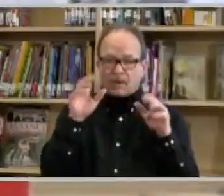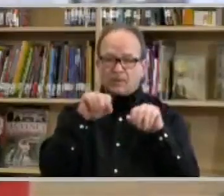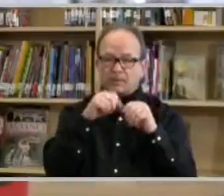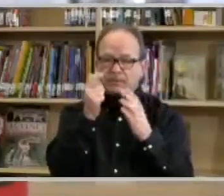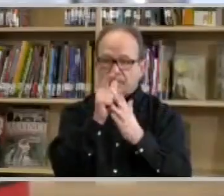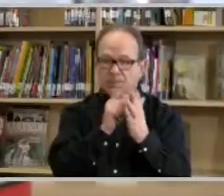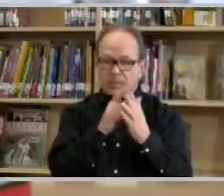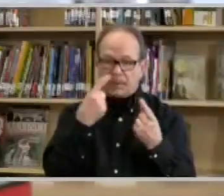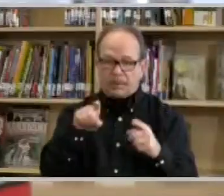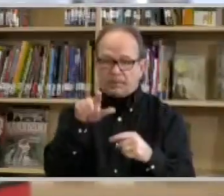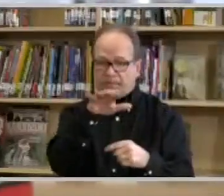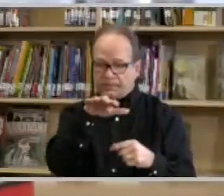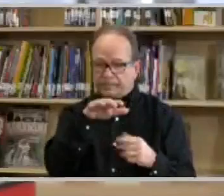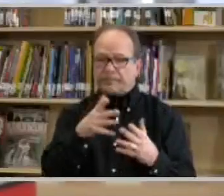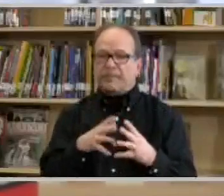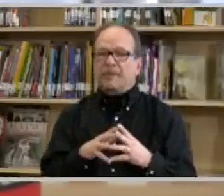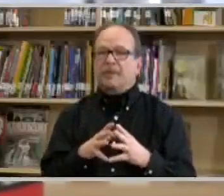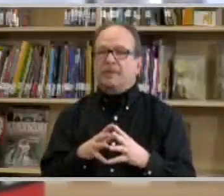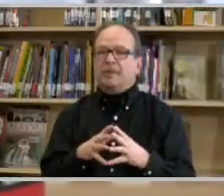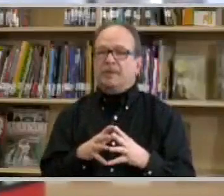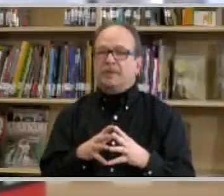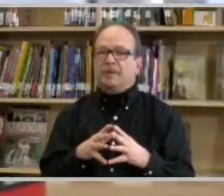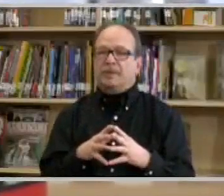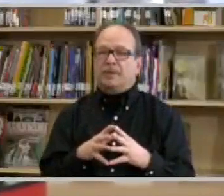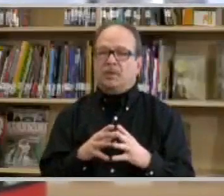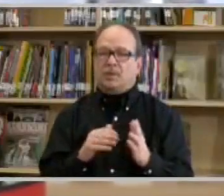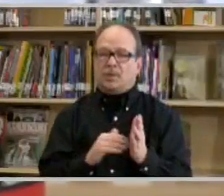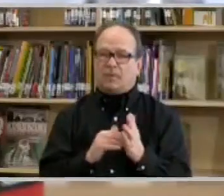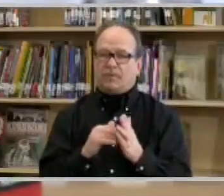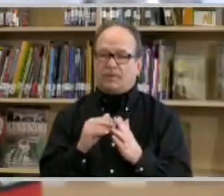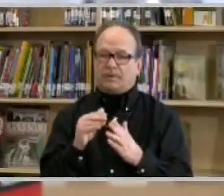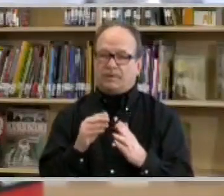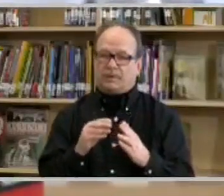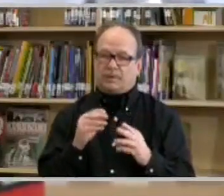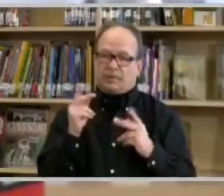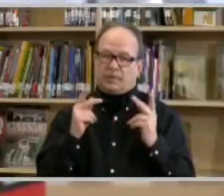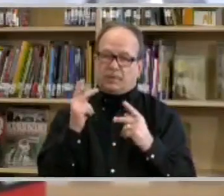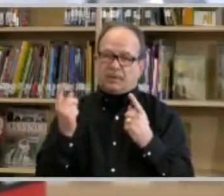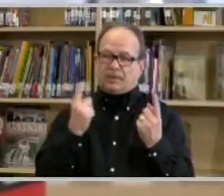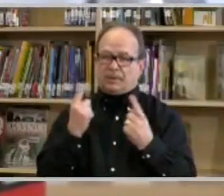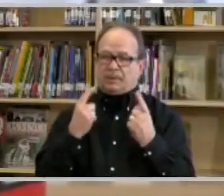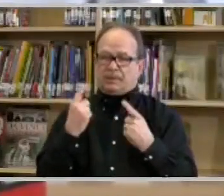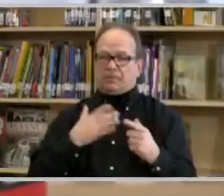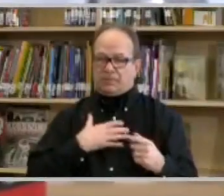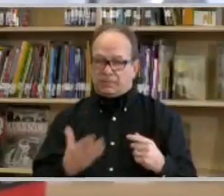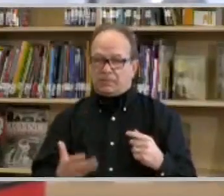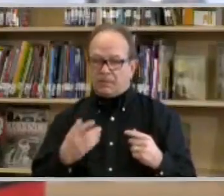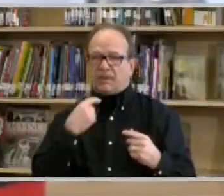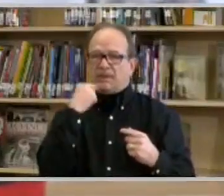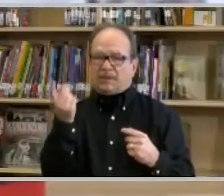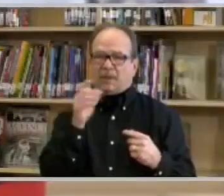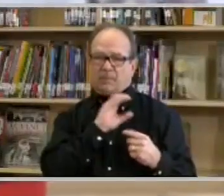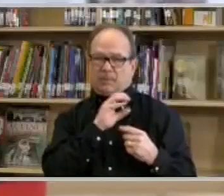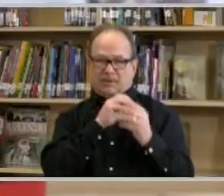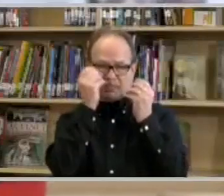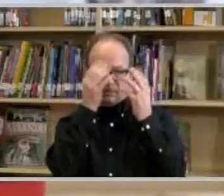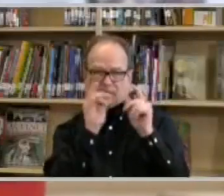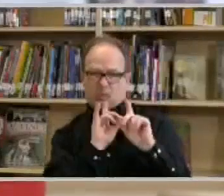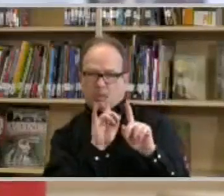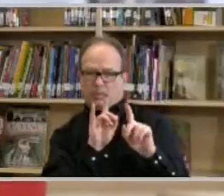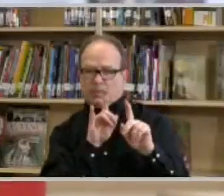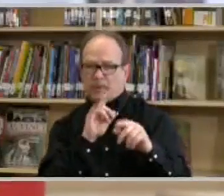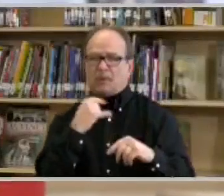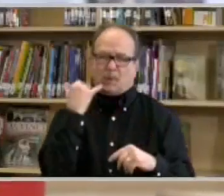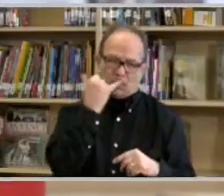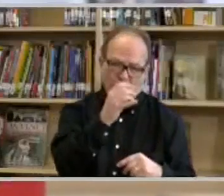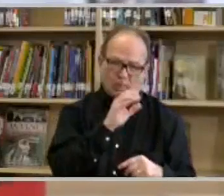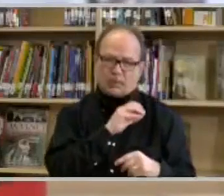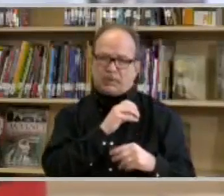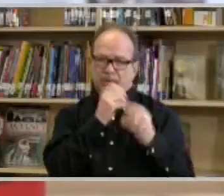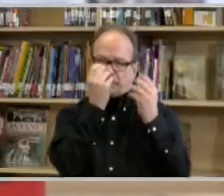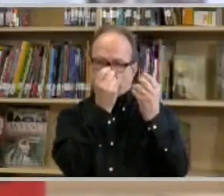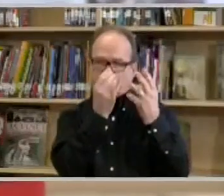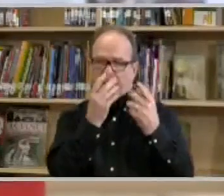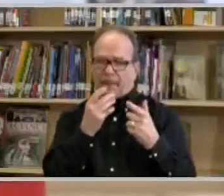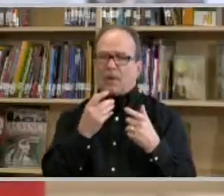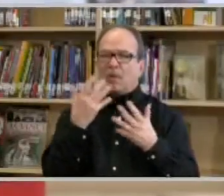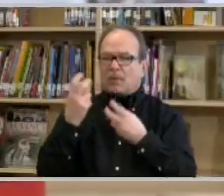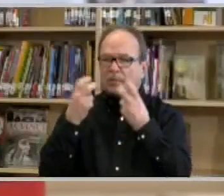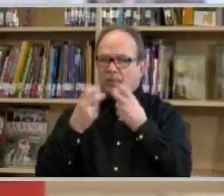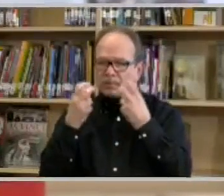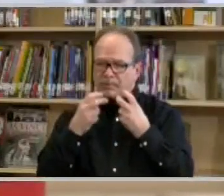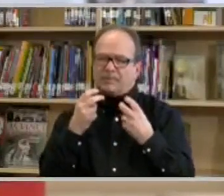WHEN VIOLENT CRIME HAPPENS IN A